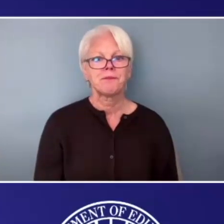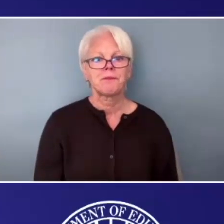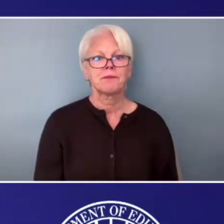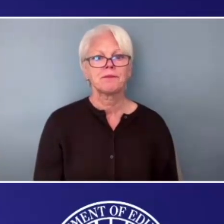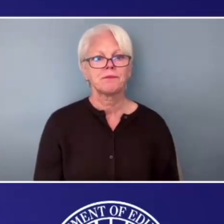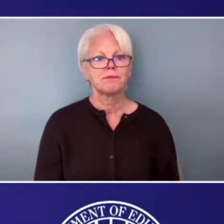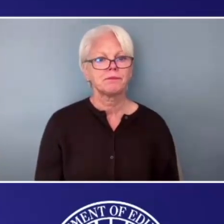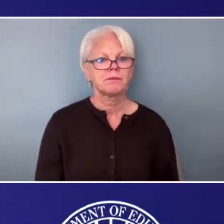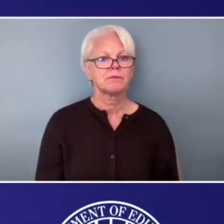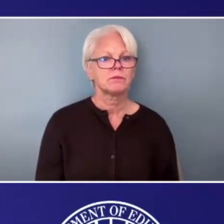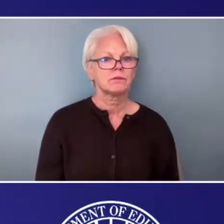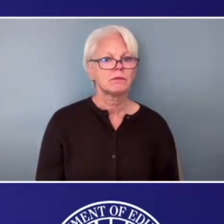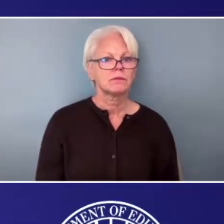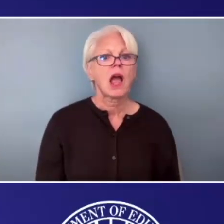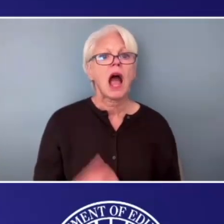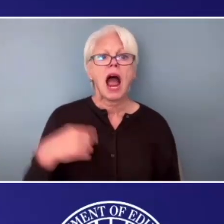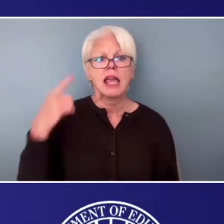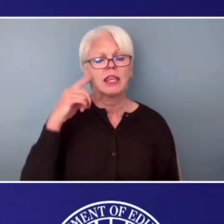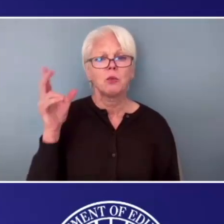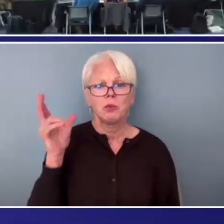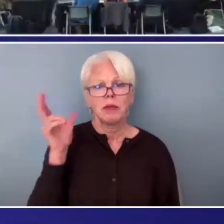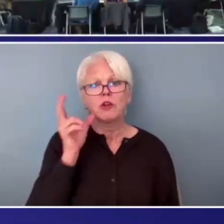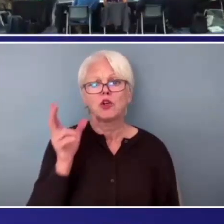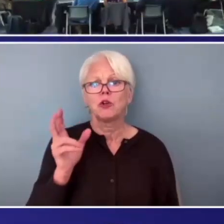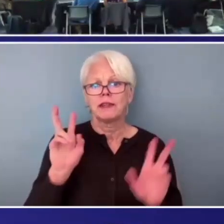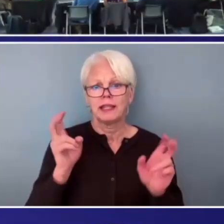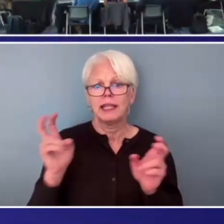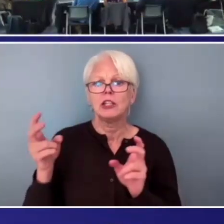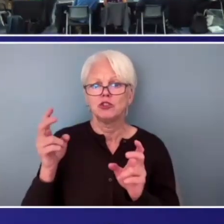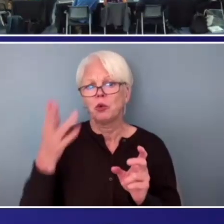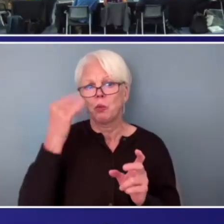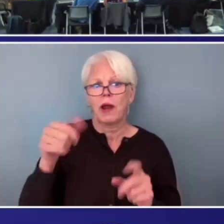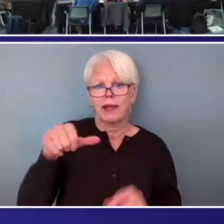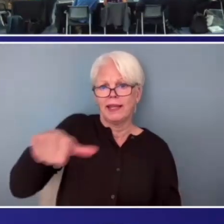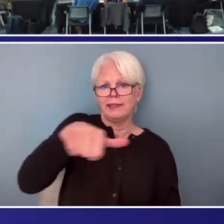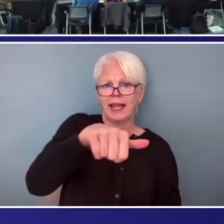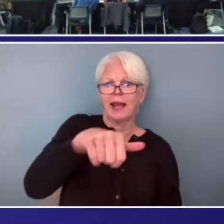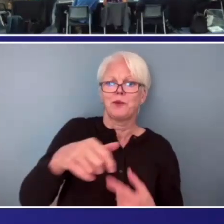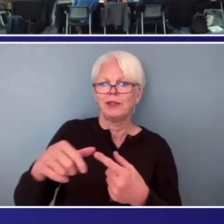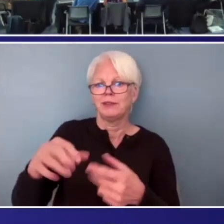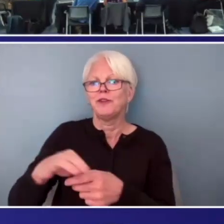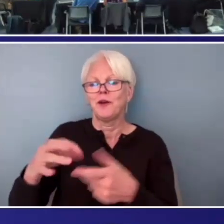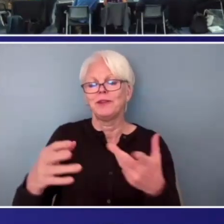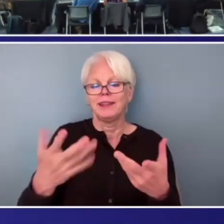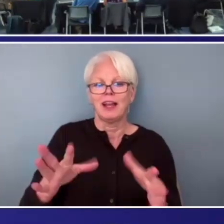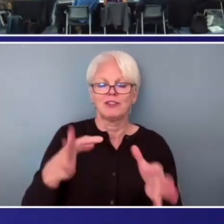And I think we've heard what the issues are for the sideways thumbs already. Does the Department have what it needs?